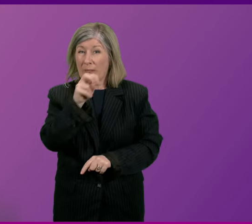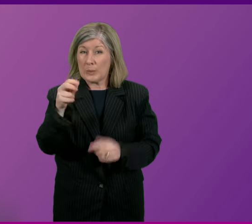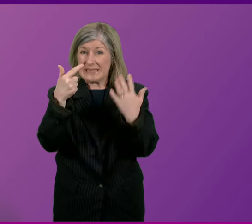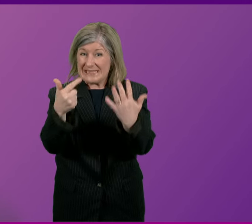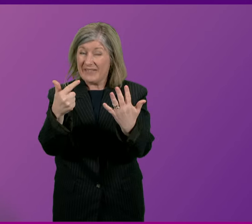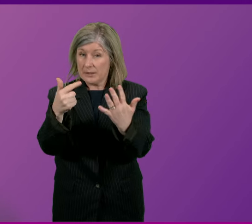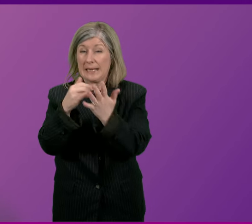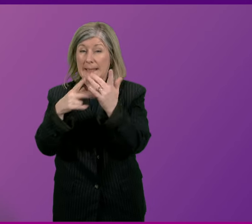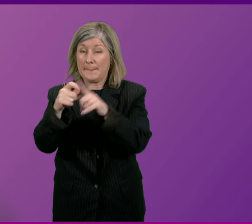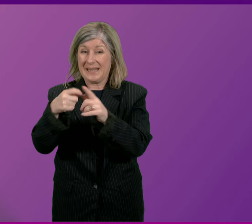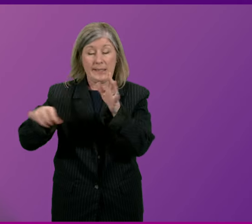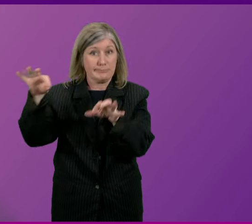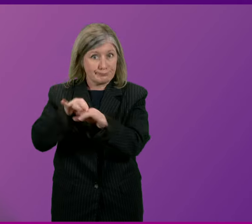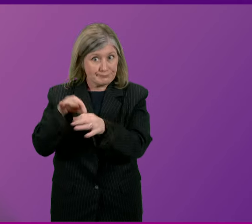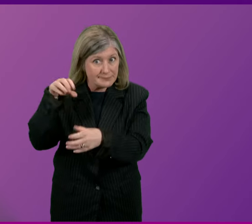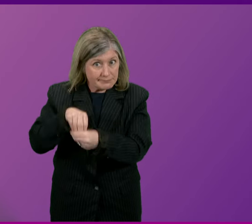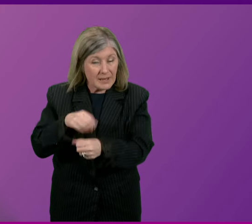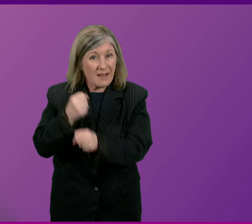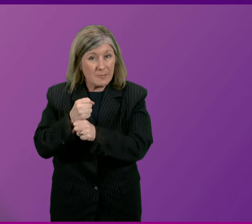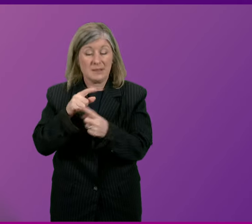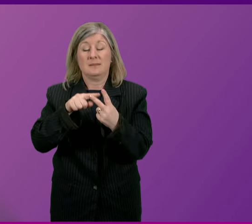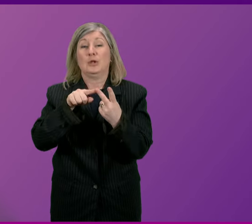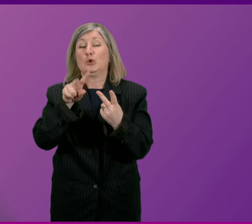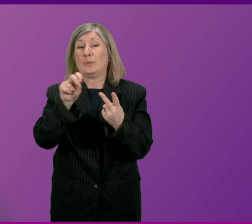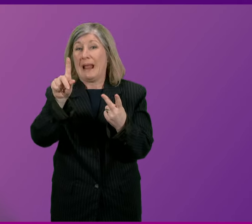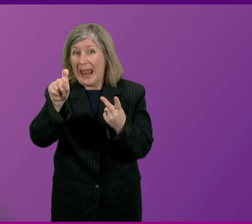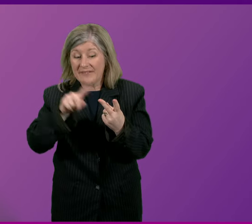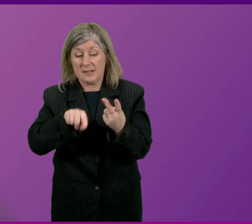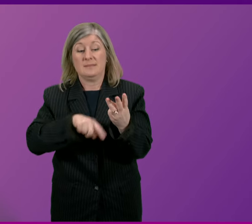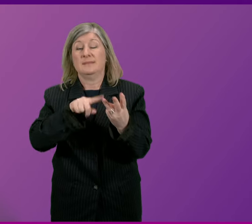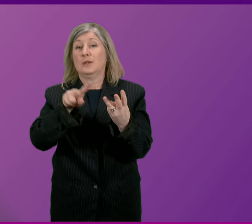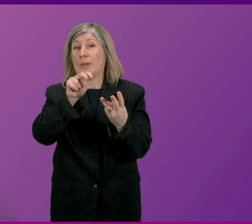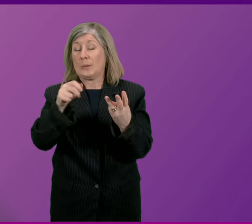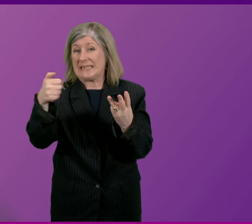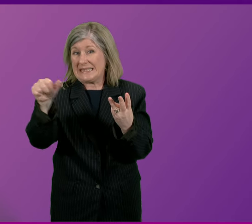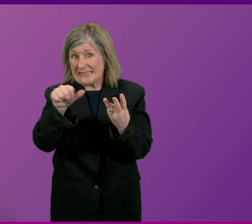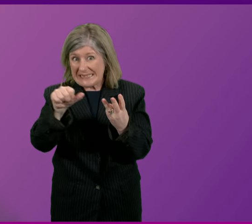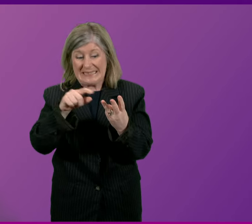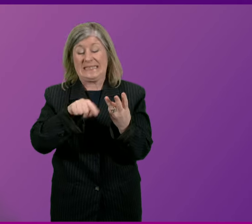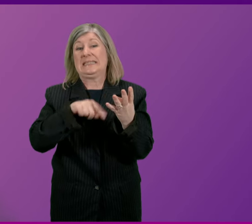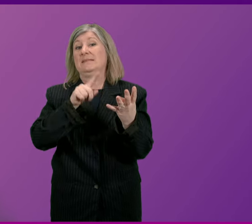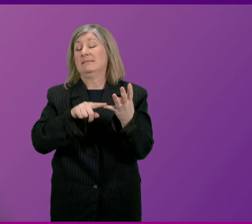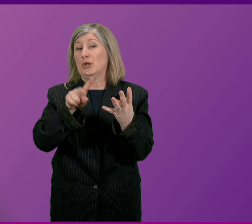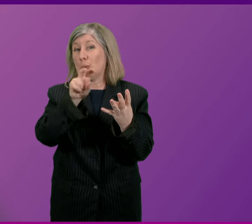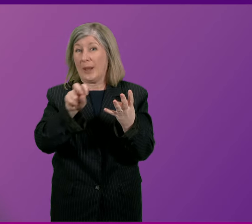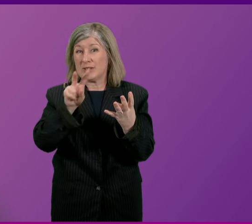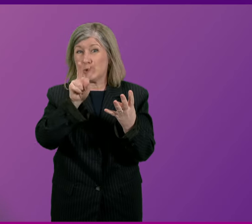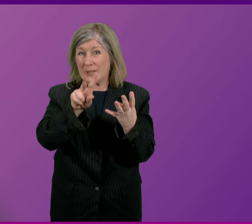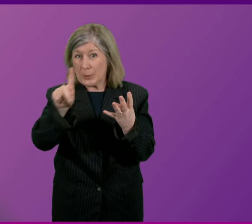in 2011, they sent us into government; in 2016, they sent us into government; in 2021 they sent us